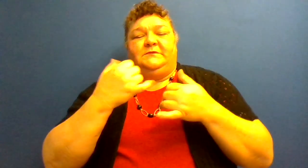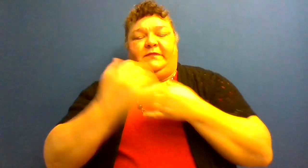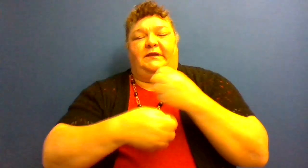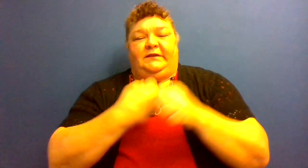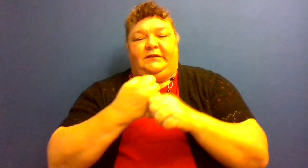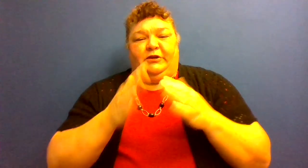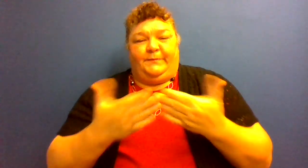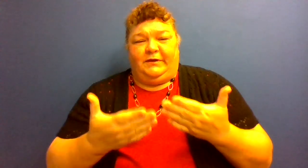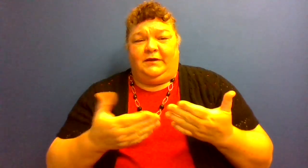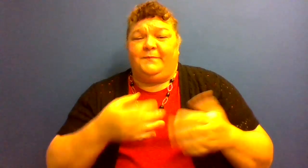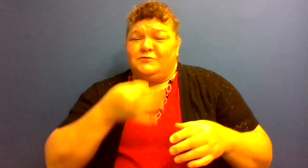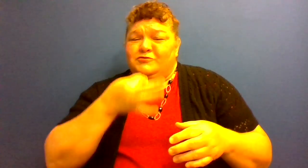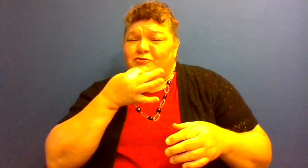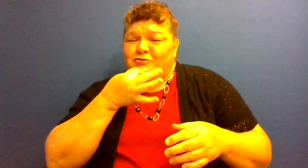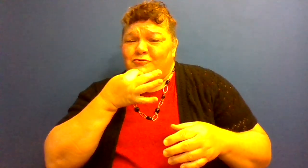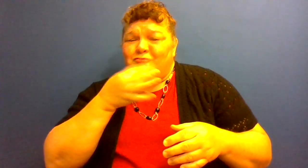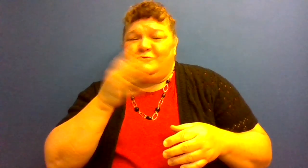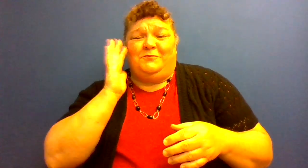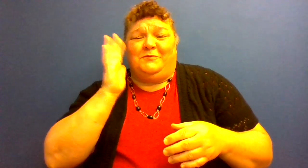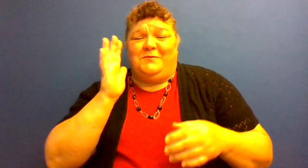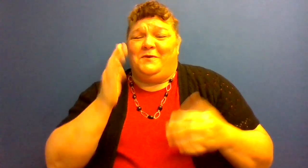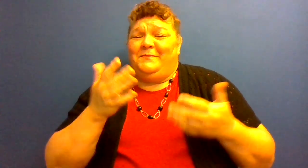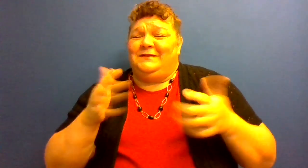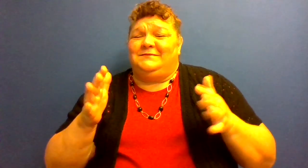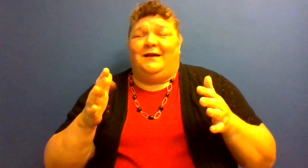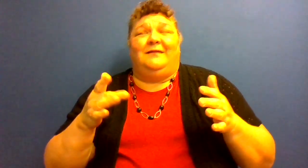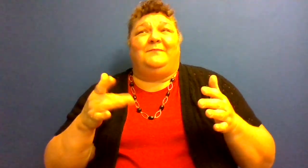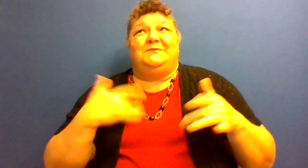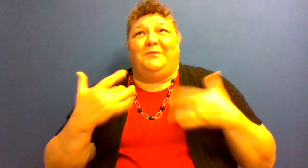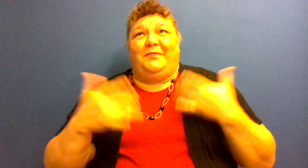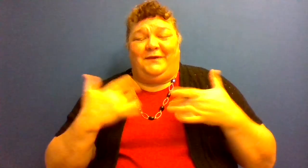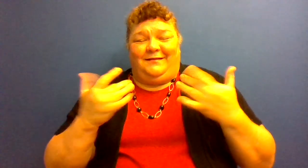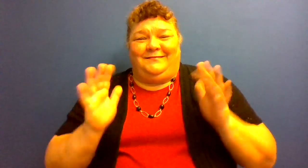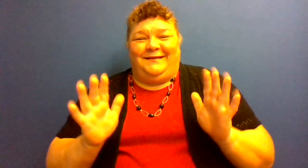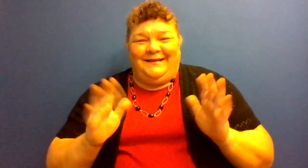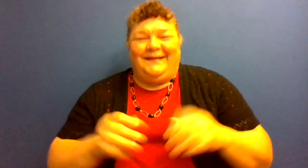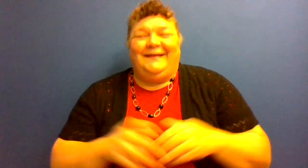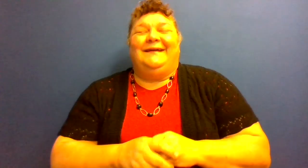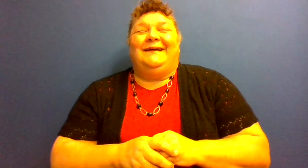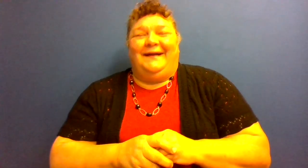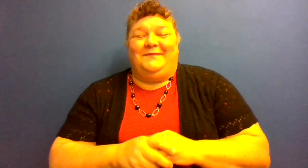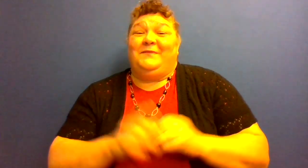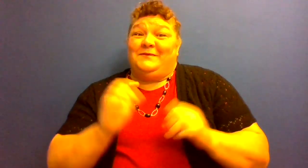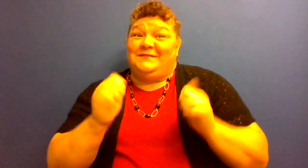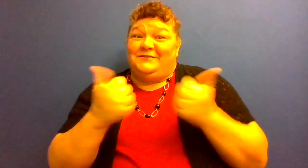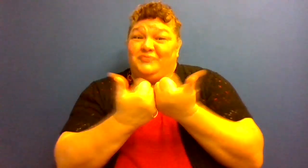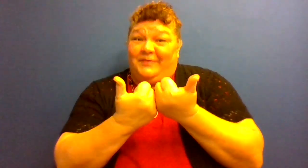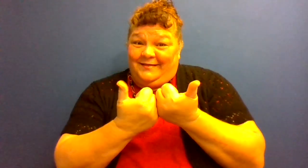year's yearbook. Soon we will be done. I'm so excited for that!